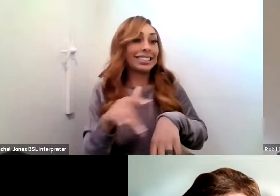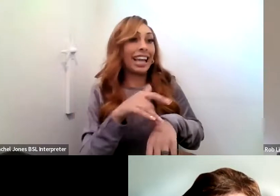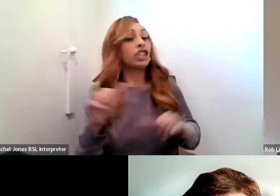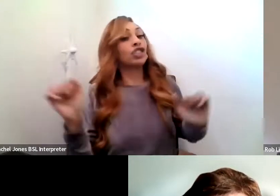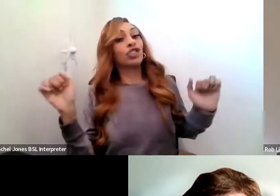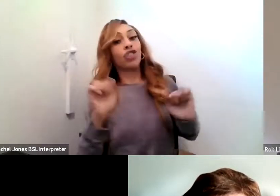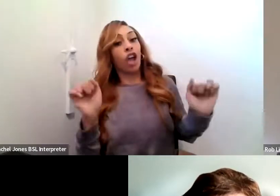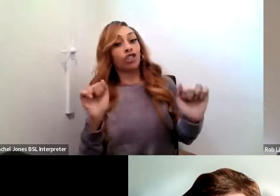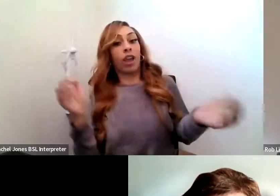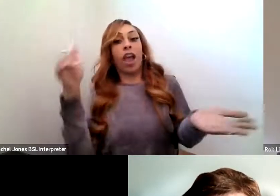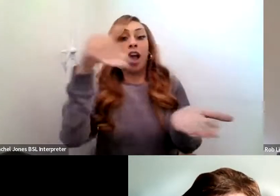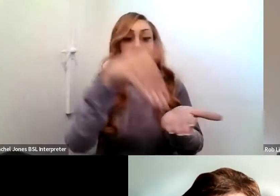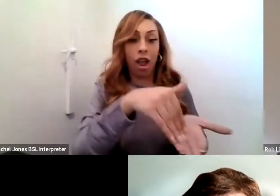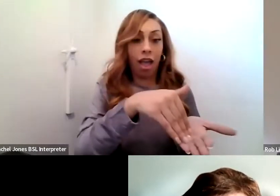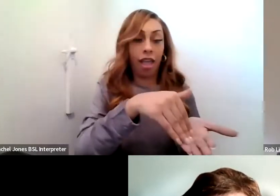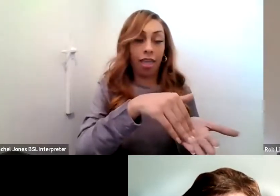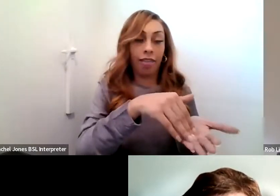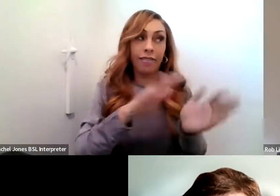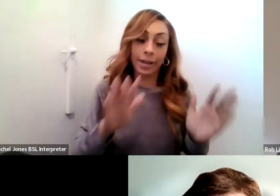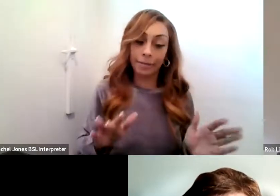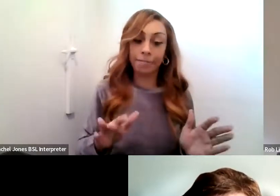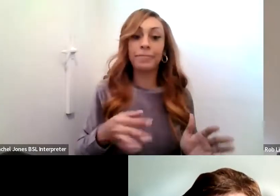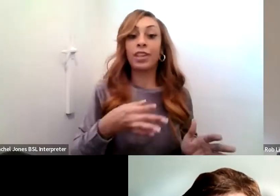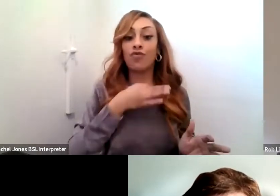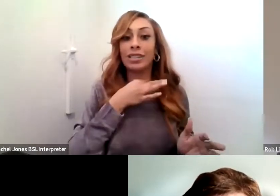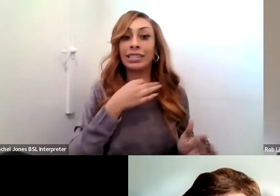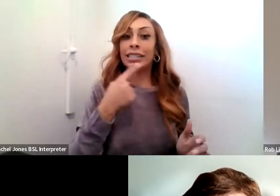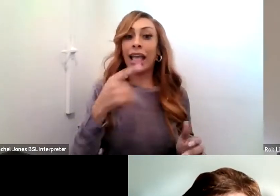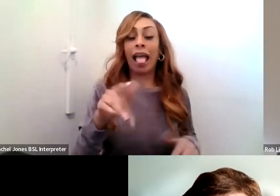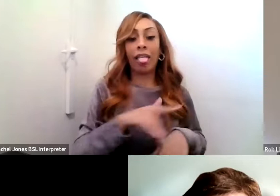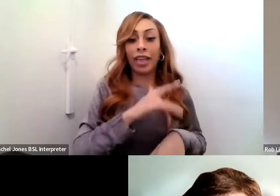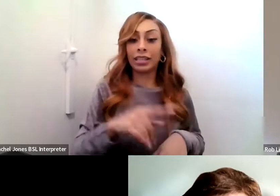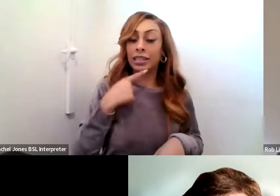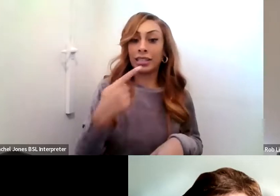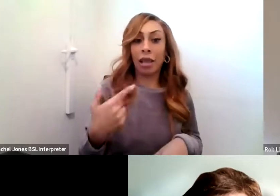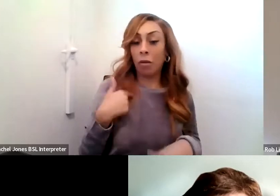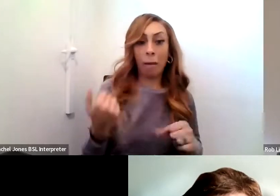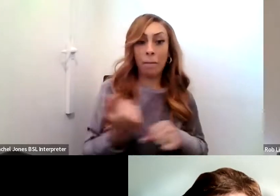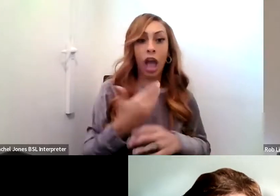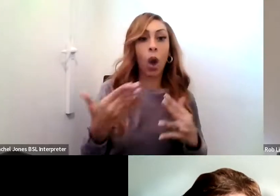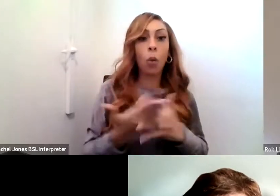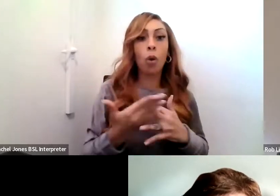And I think that there's a risk that theatres say, oh, you know, we're making our work accessible because it's online,